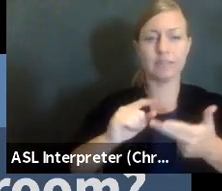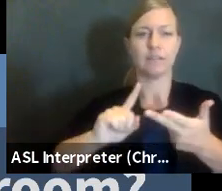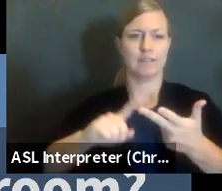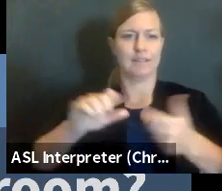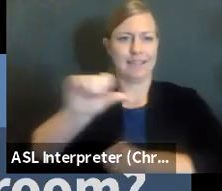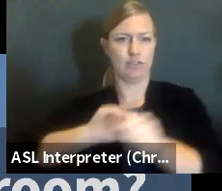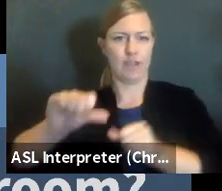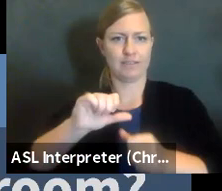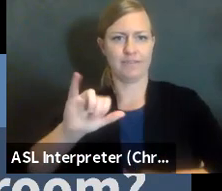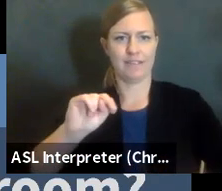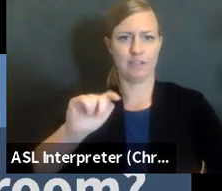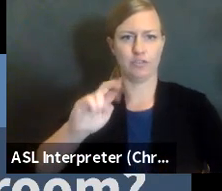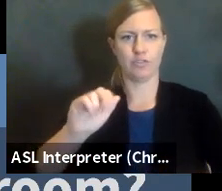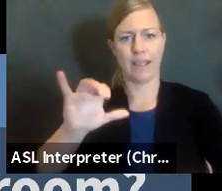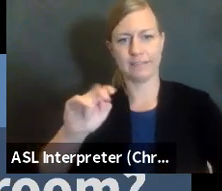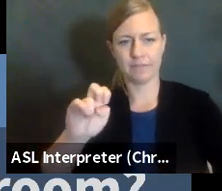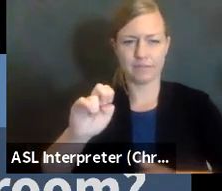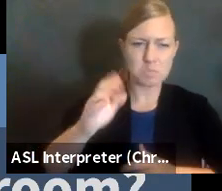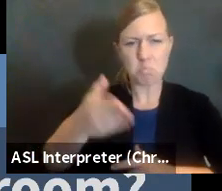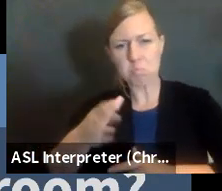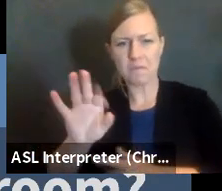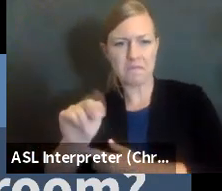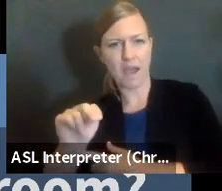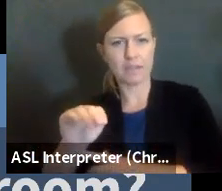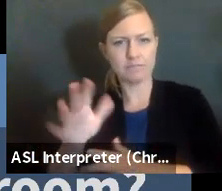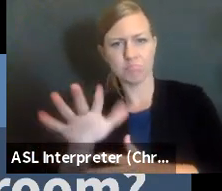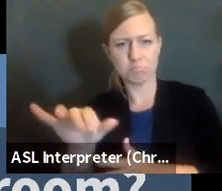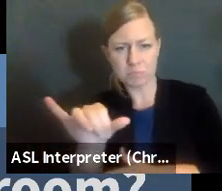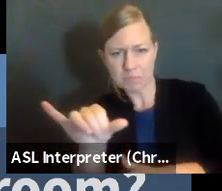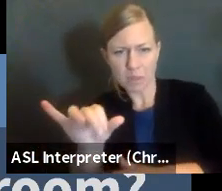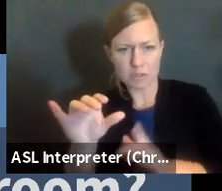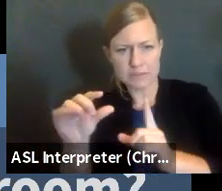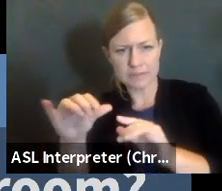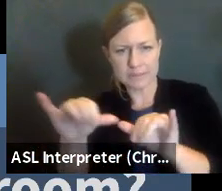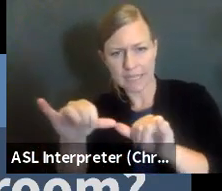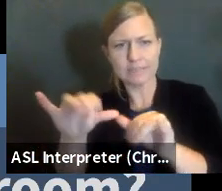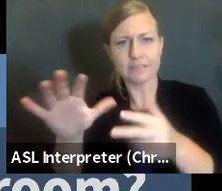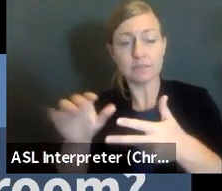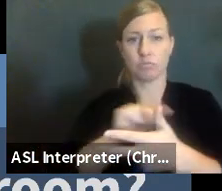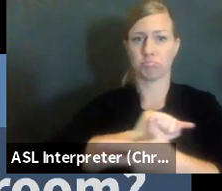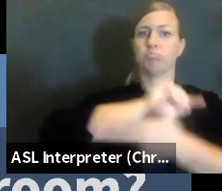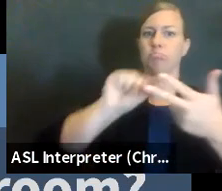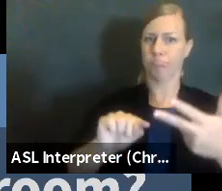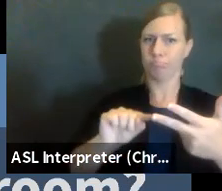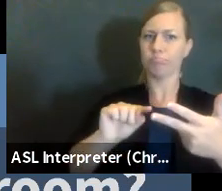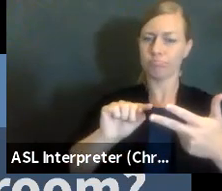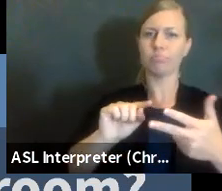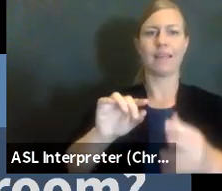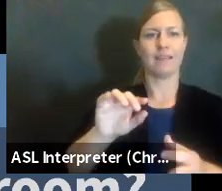ESD 113 - Andrew Hickman: Fun and interactive seem to be very similar in size. But overall, those are our three ideal remote learning classroom words.